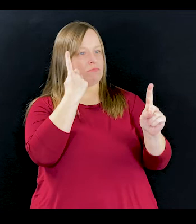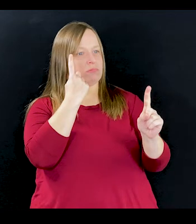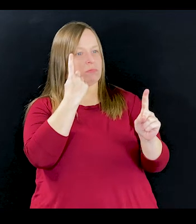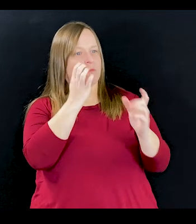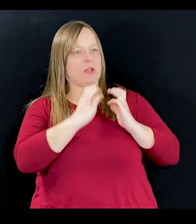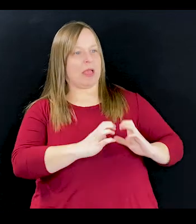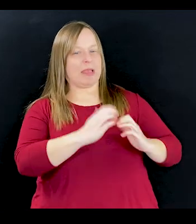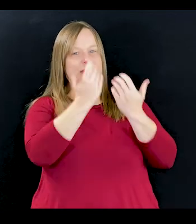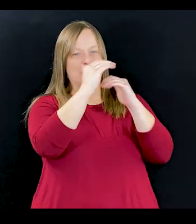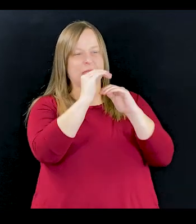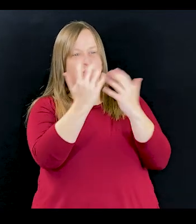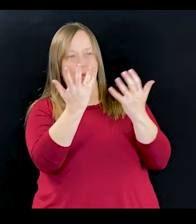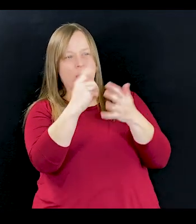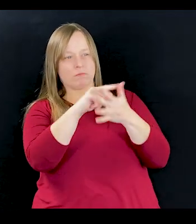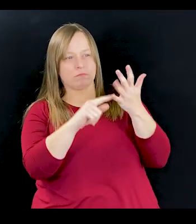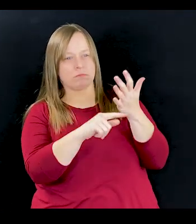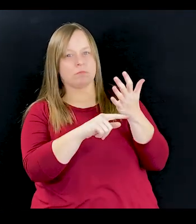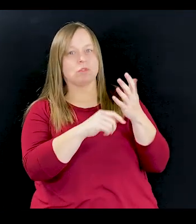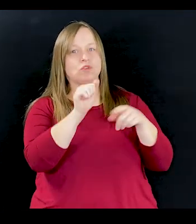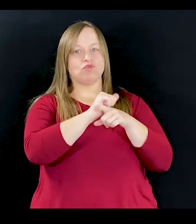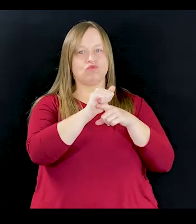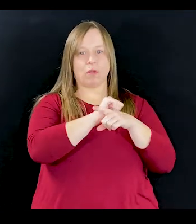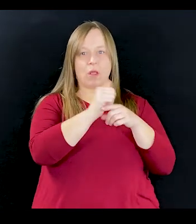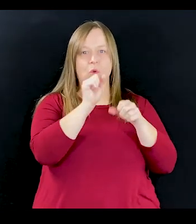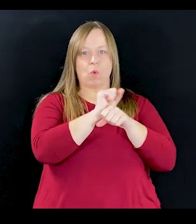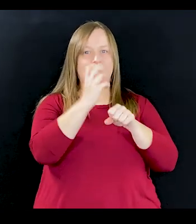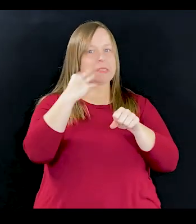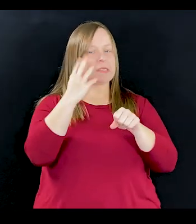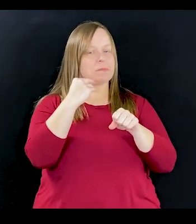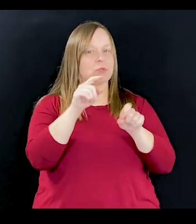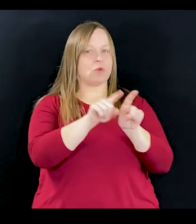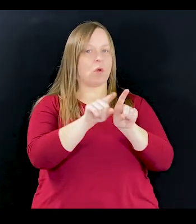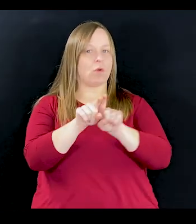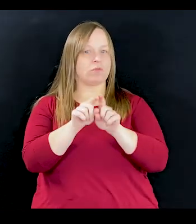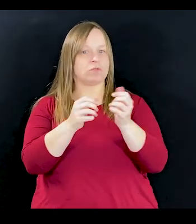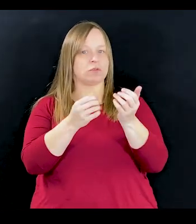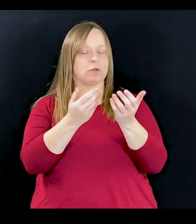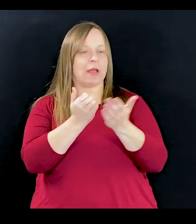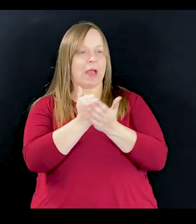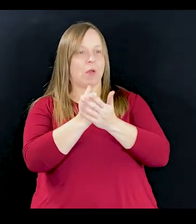of a client's limitations. This trial work experience also assists a counselor